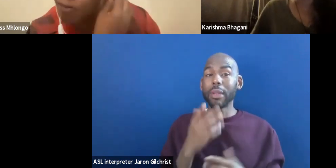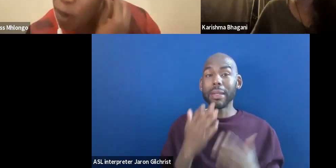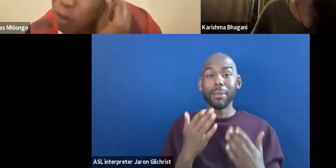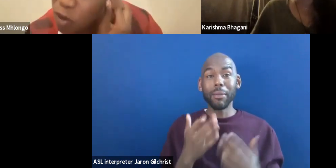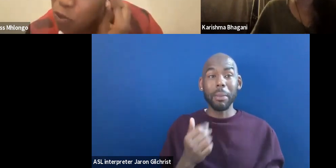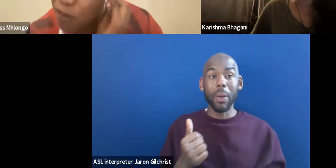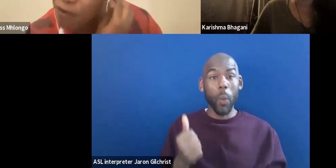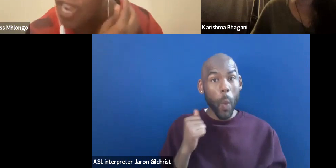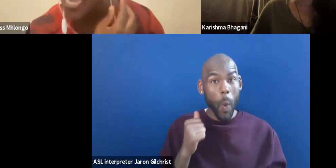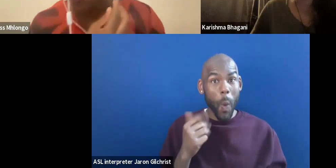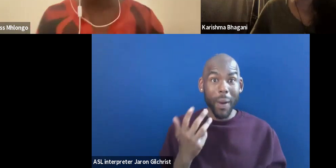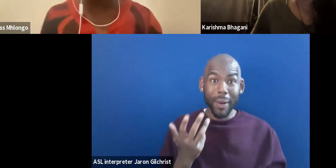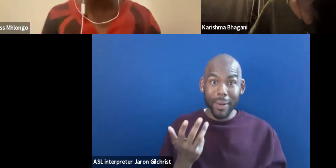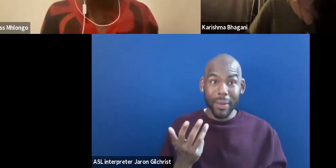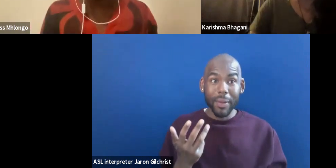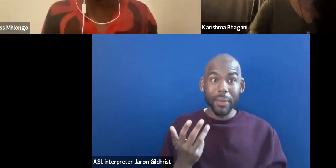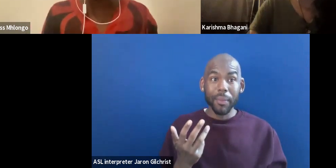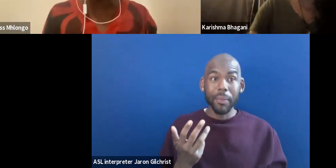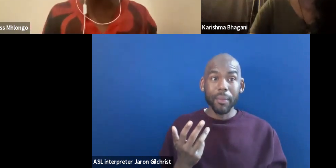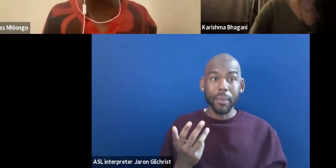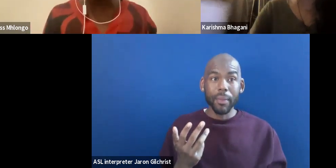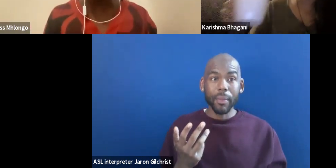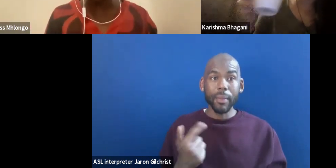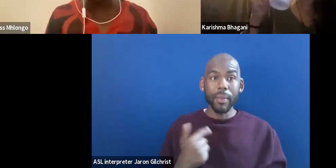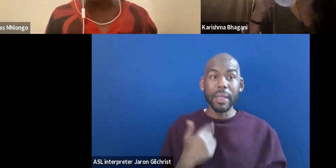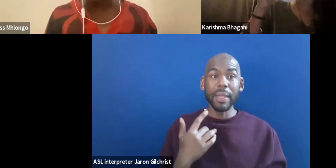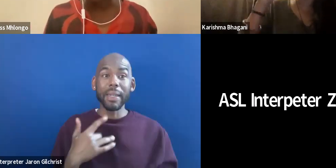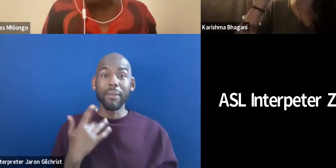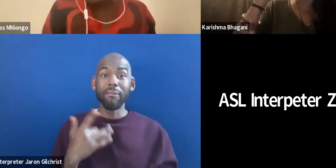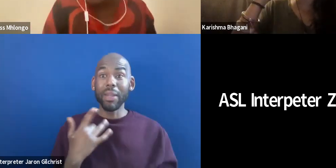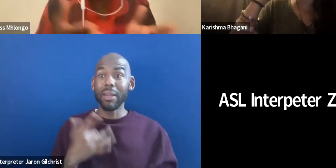It probably won't, I feel like just once we've explored